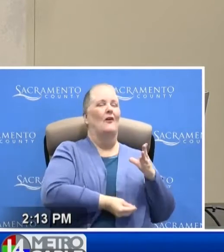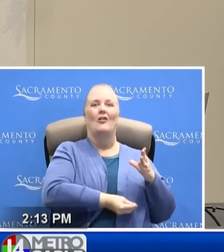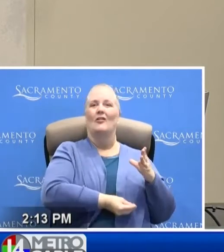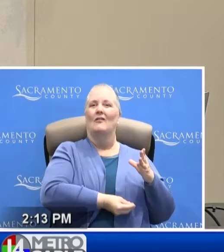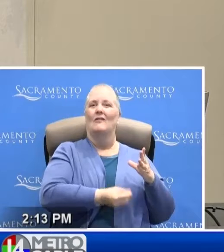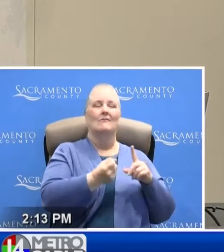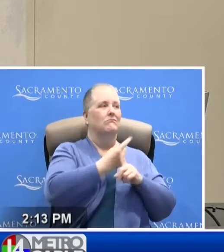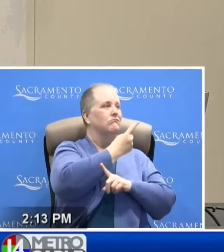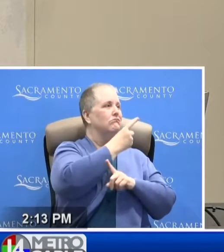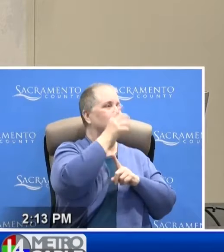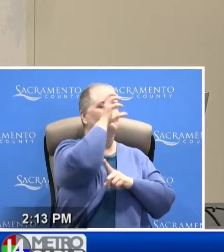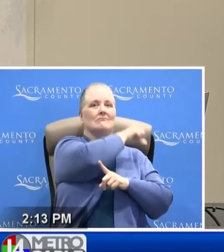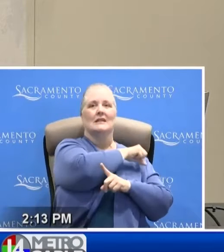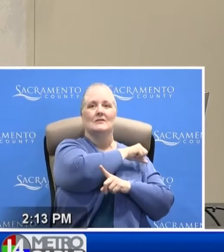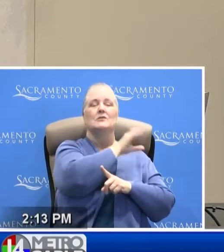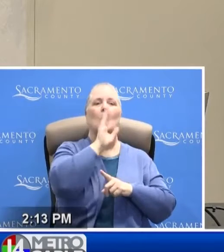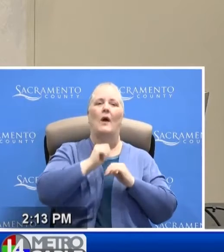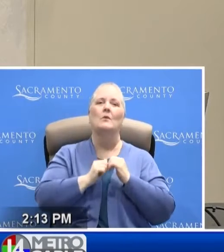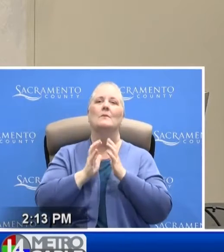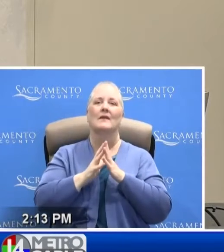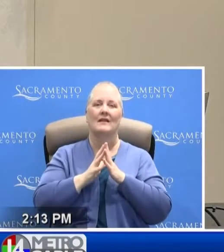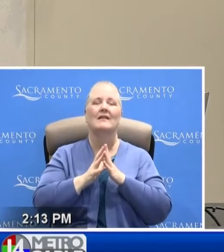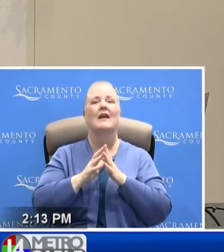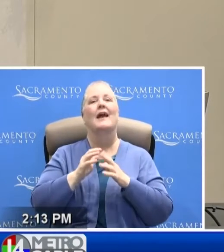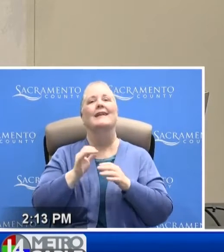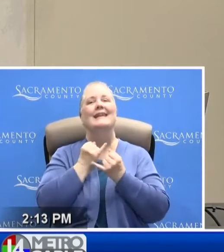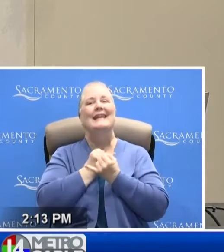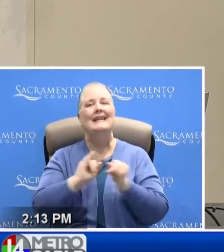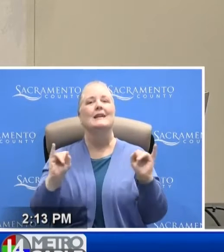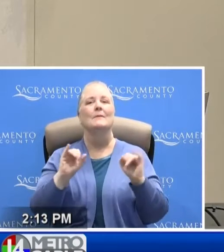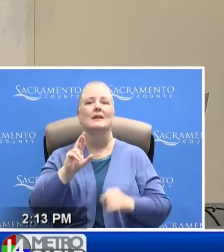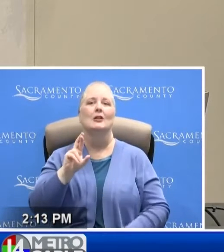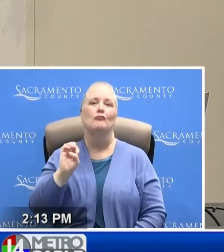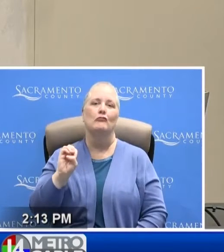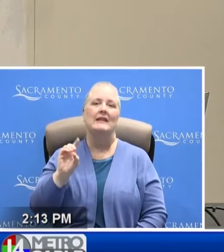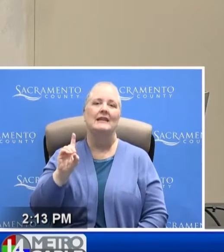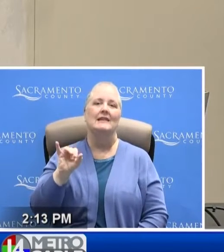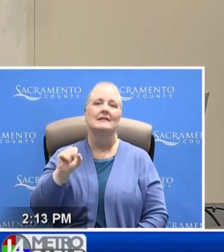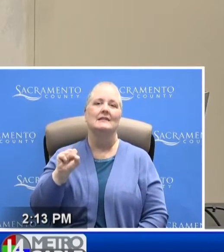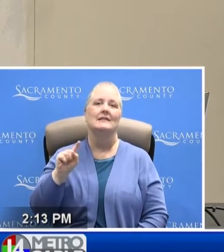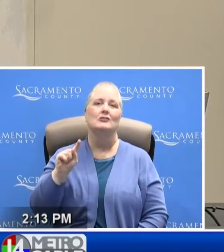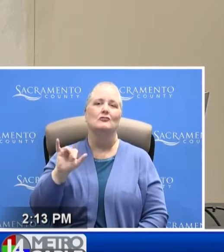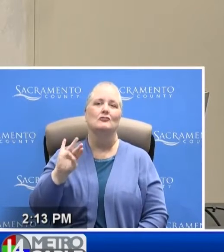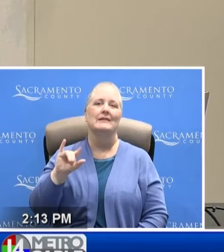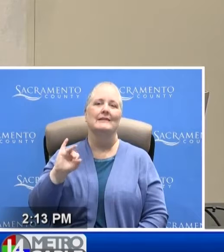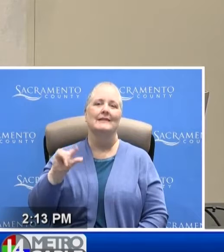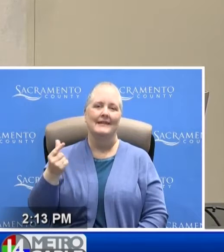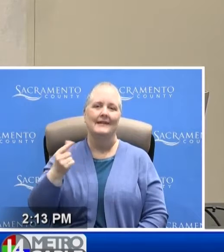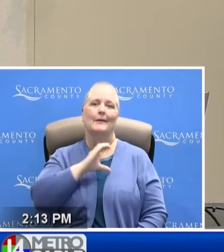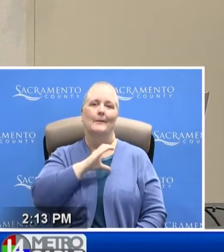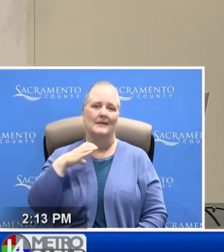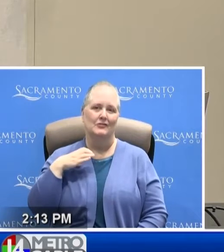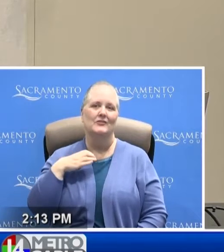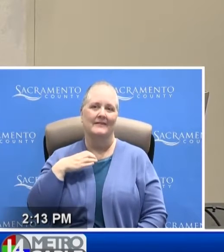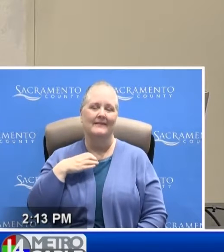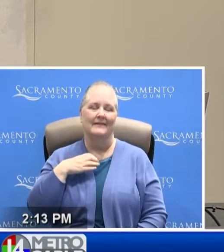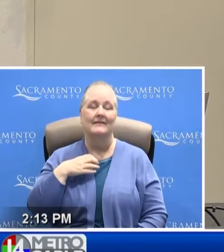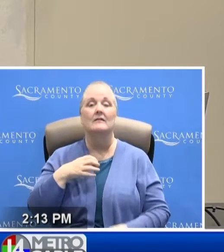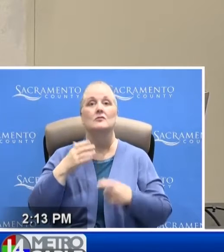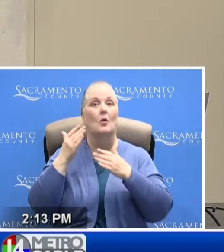I will be proposing the formation of an independent redistricting commission so that hopefully moving forward we'll have a better process